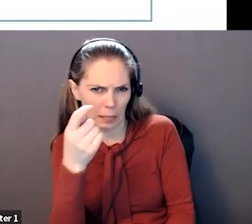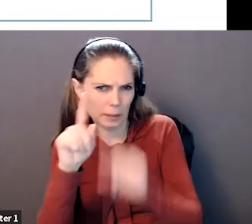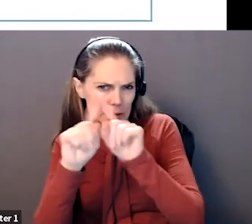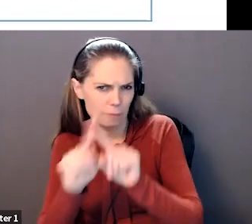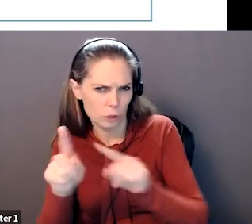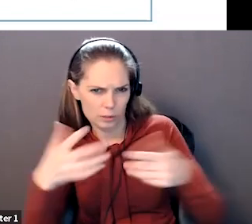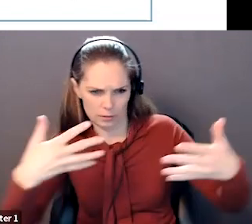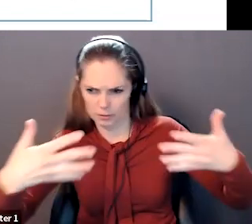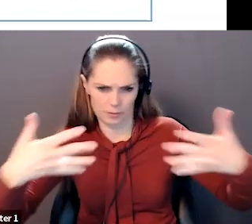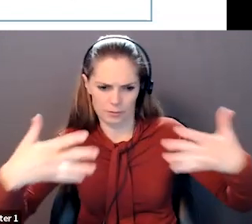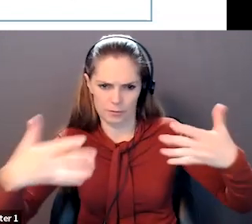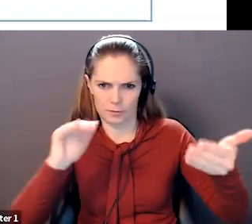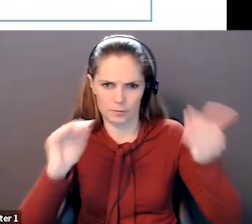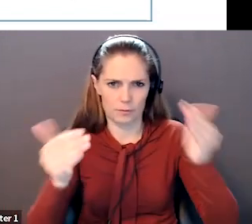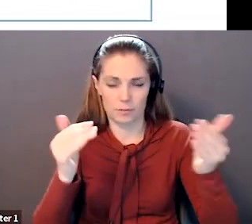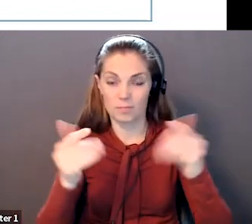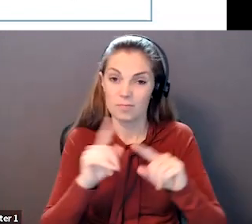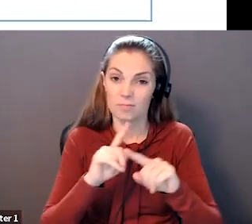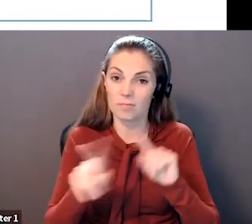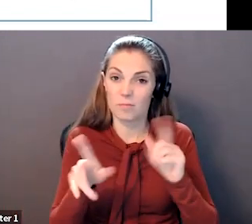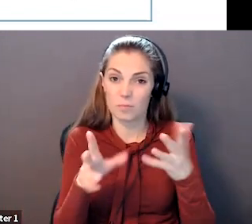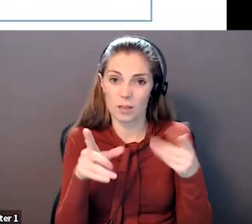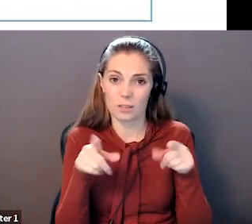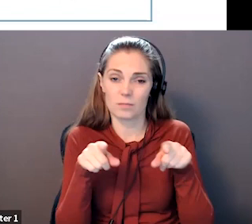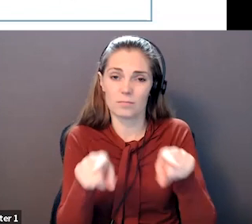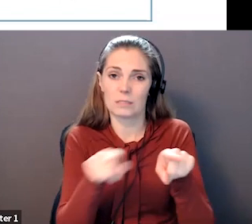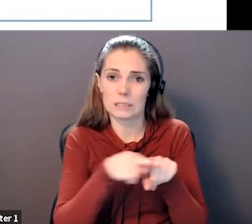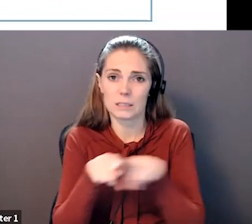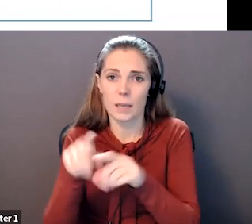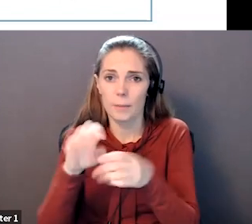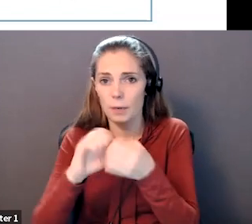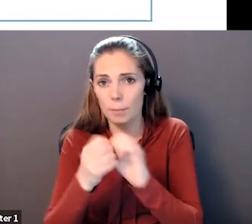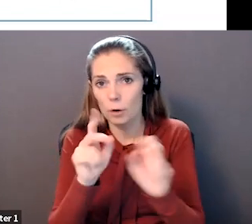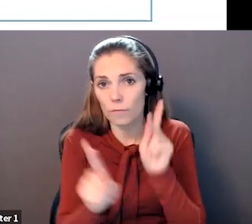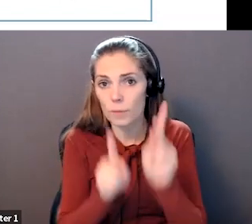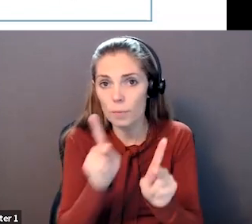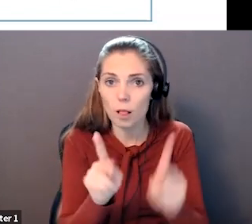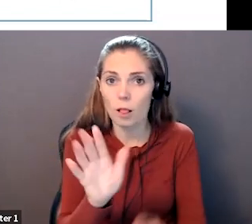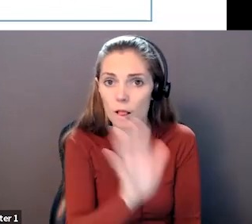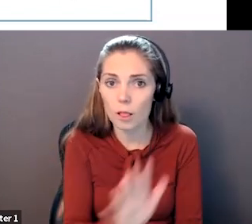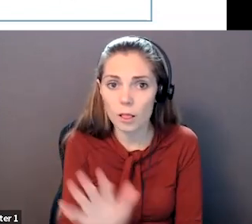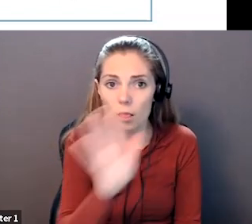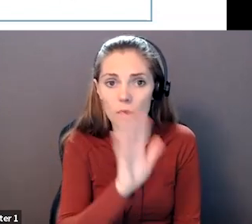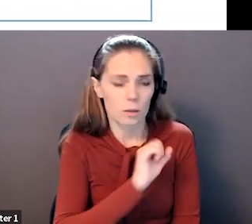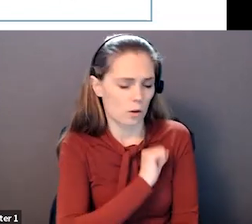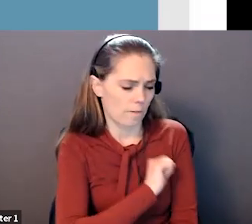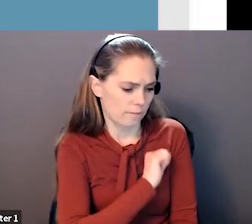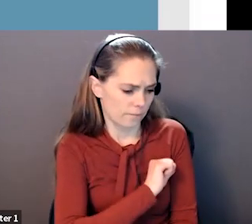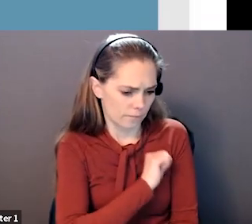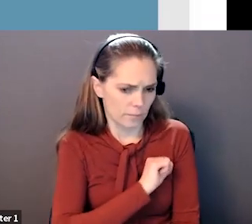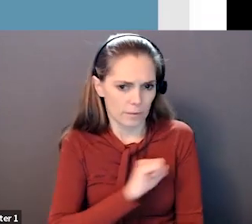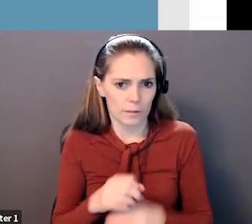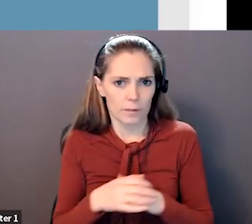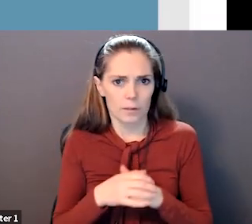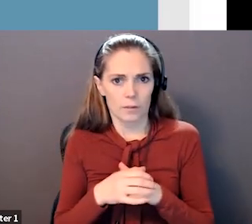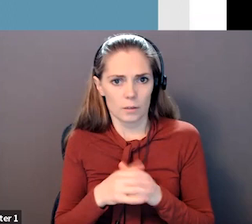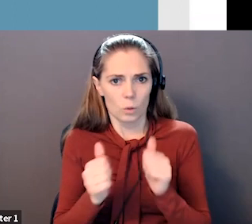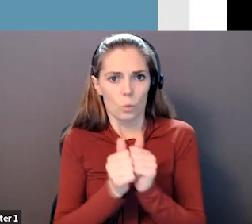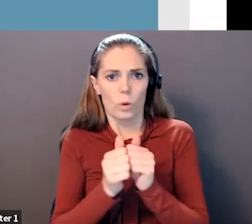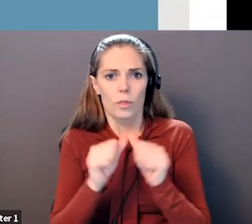that it is proportionately about the same number of people going into what we define as long COVID.